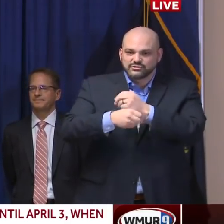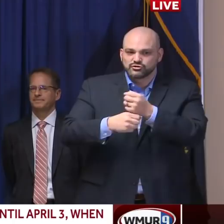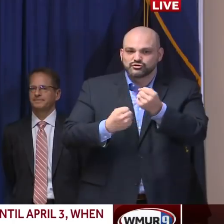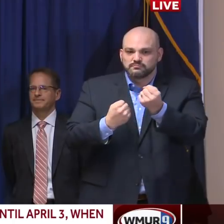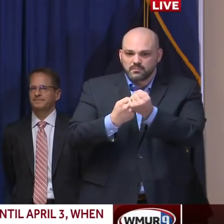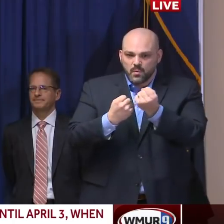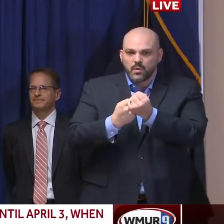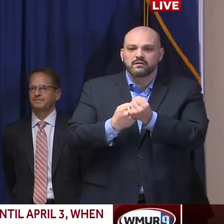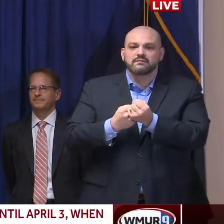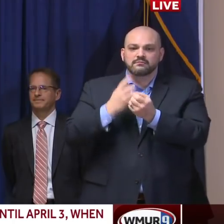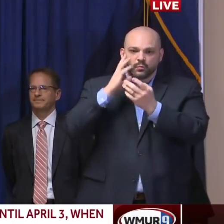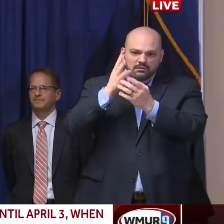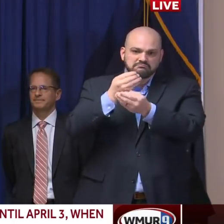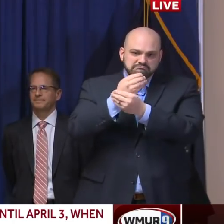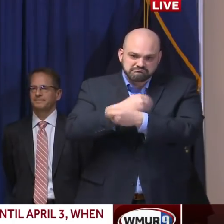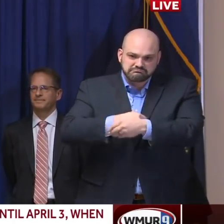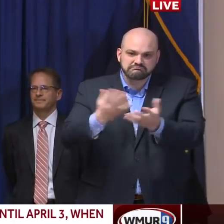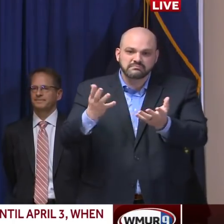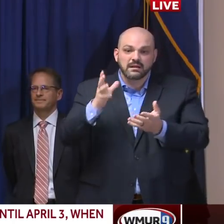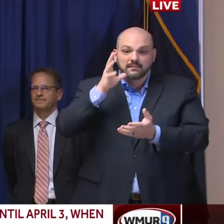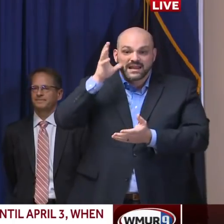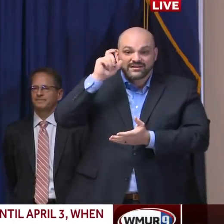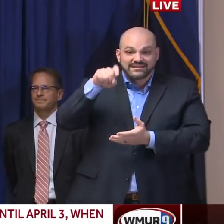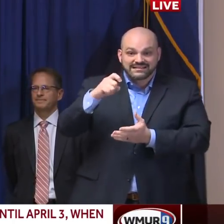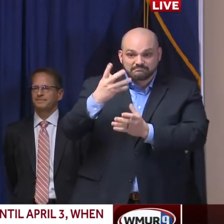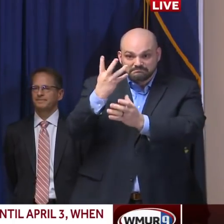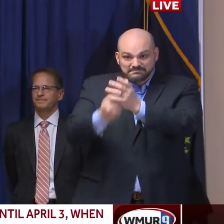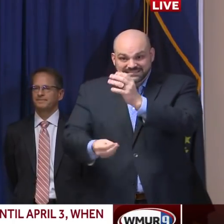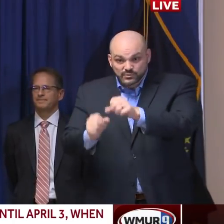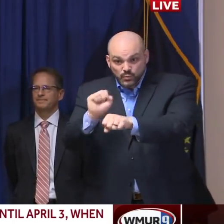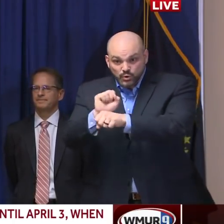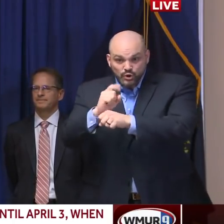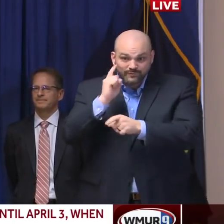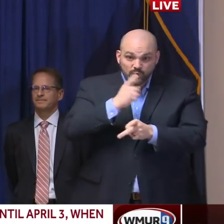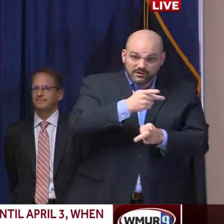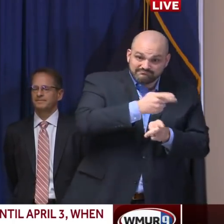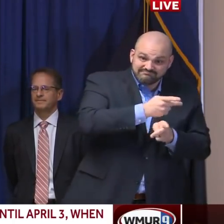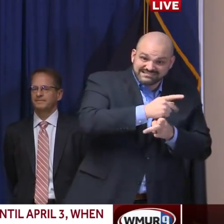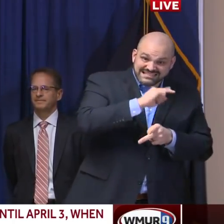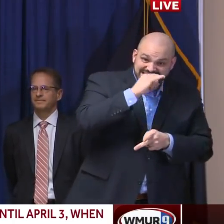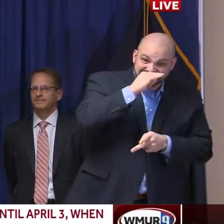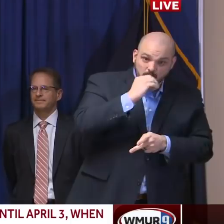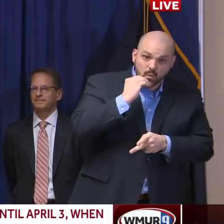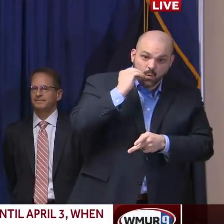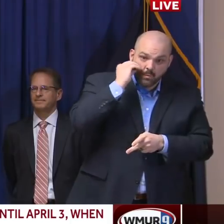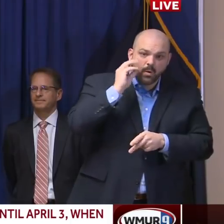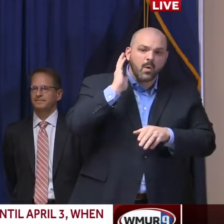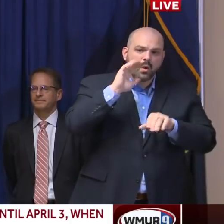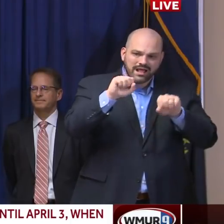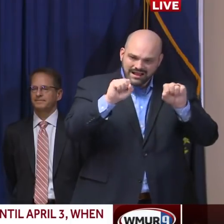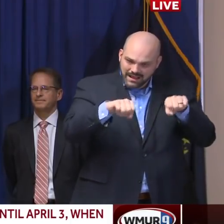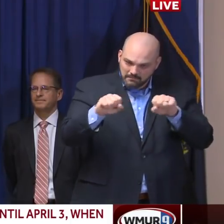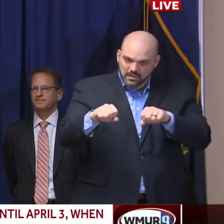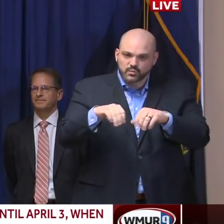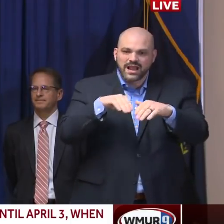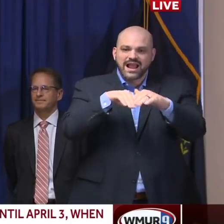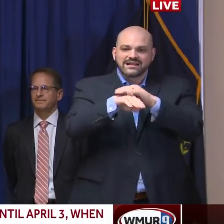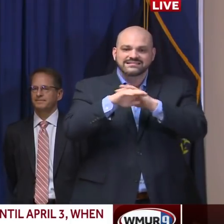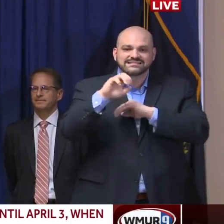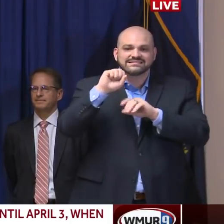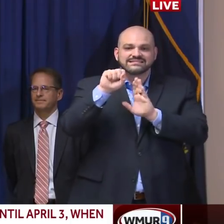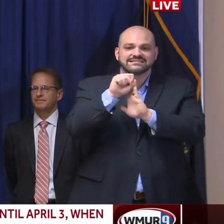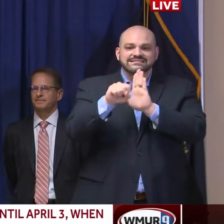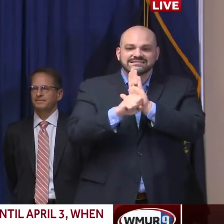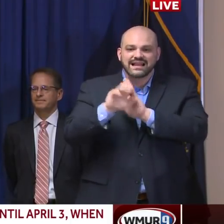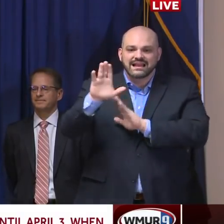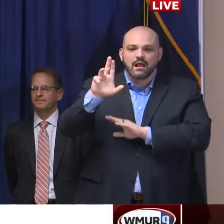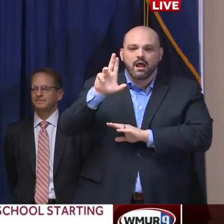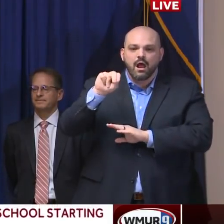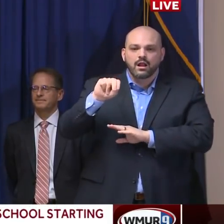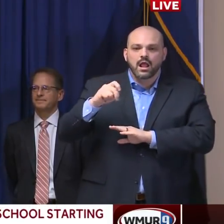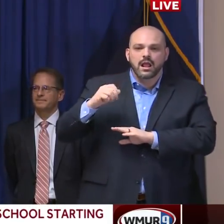WITH THAT IN MIND, IN THE NEXT 48 HOURS I WILL BE ISSUING DIRECTIVES THAT ENSURE THE PARENTS NEEDING TO MISS WORK FOR THE CARE OF THEIR CHILDREN AT HOME WILL BE ABLE TO ACCESS